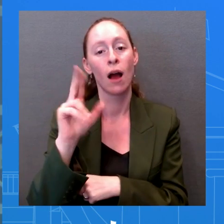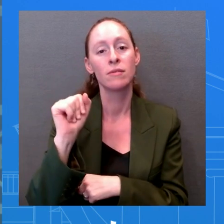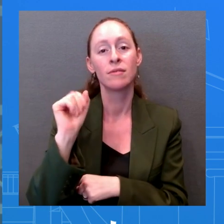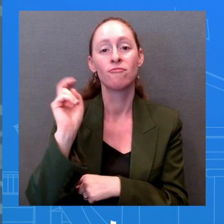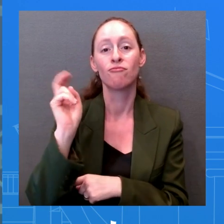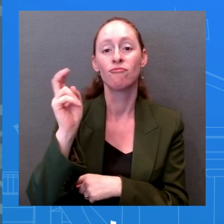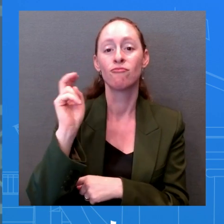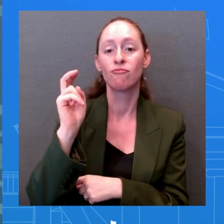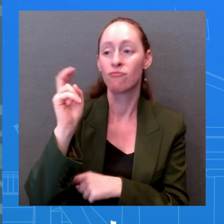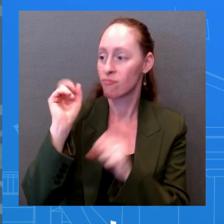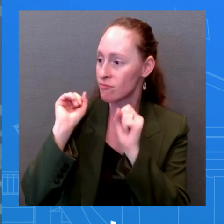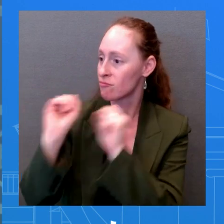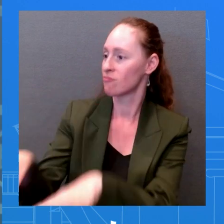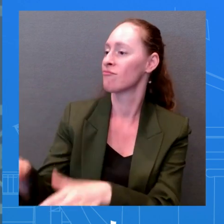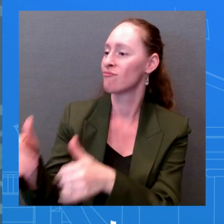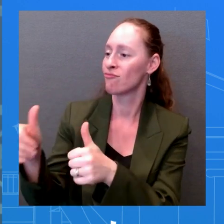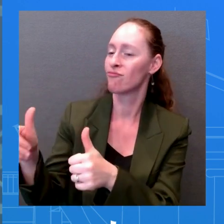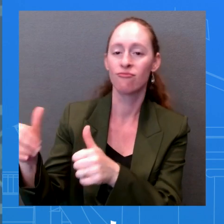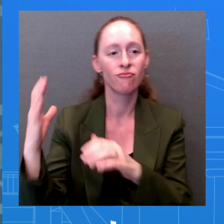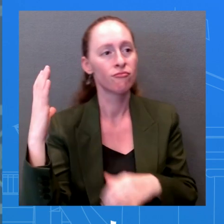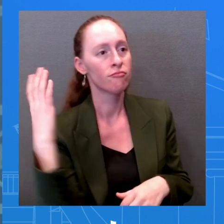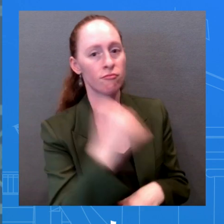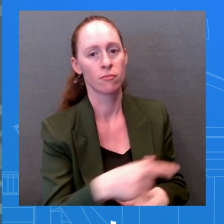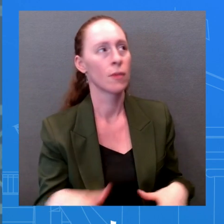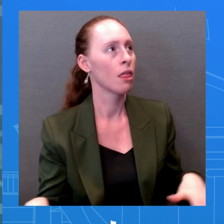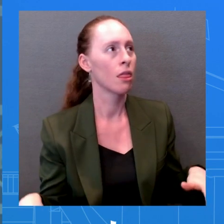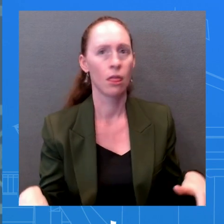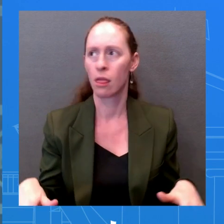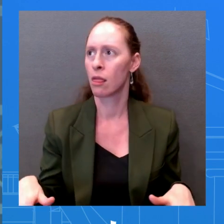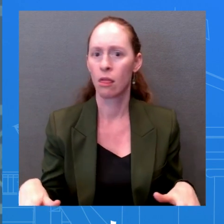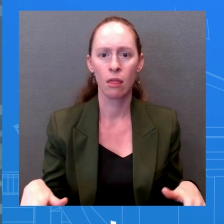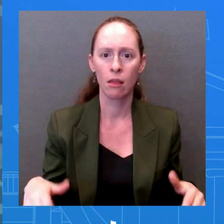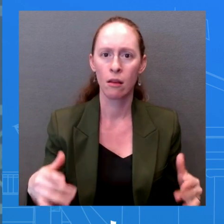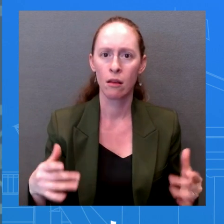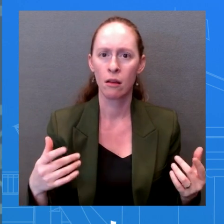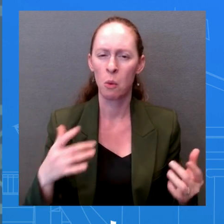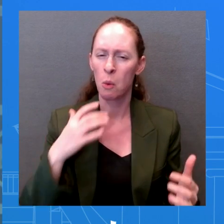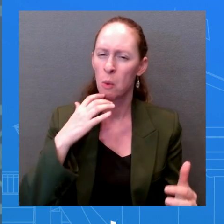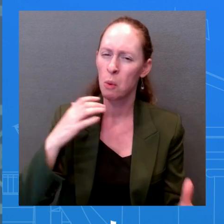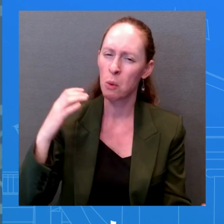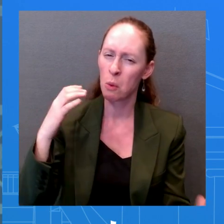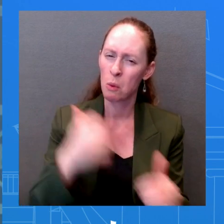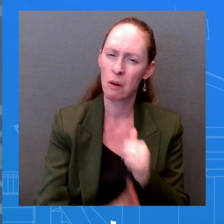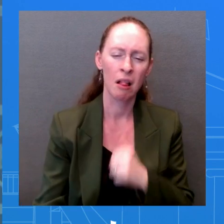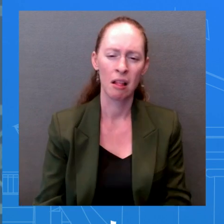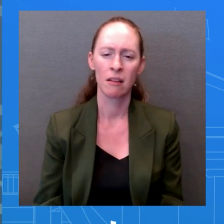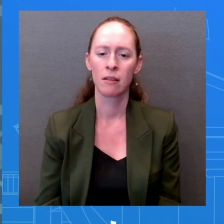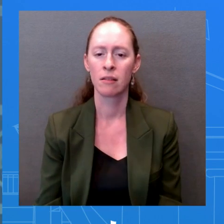According to local reports, Governor Ron DeSantis sent a hired videographer on the plane to Massachusetts